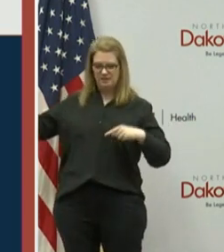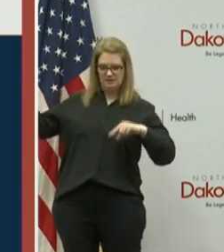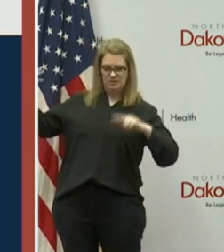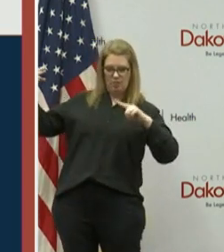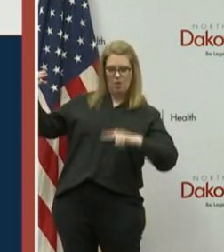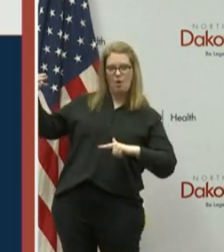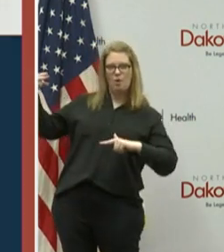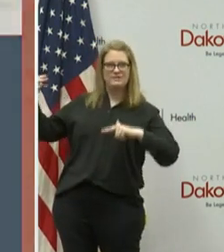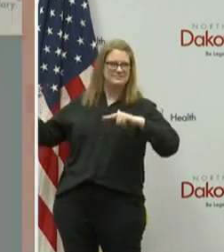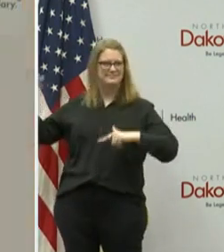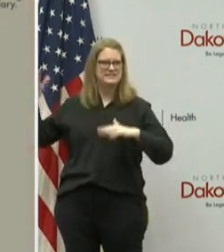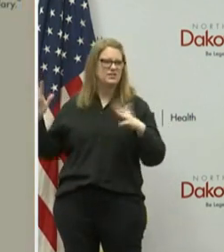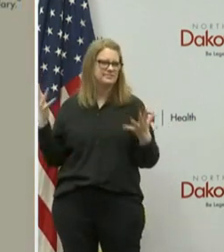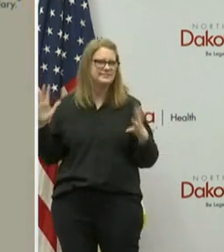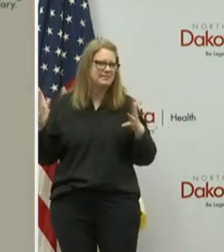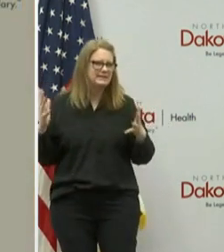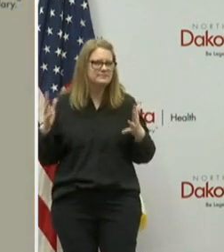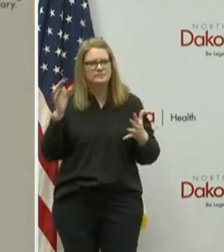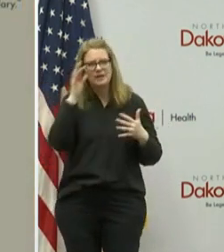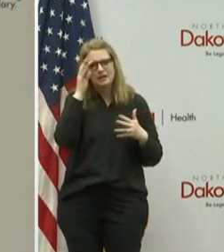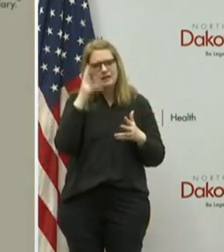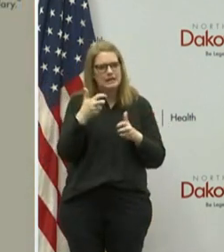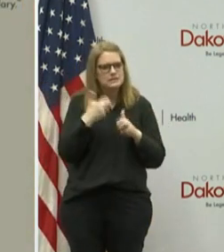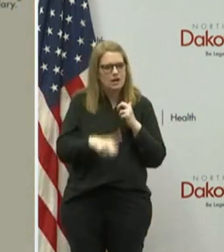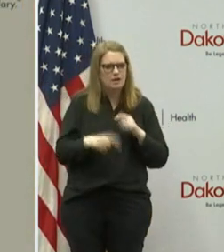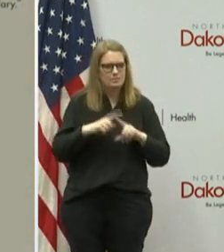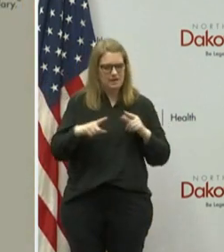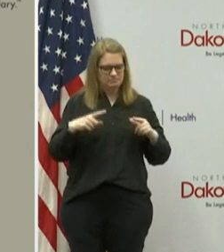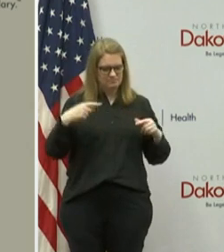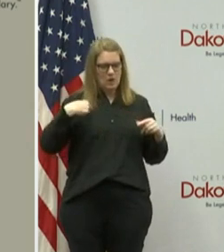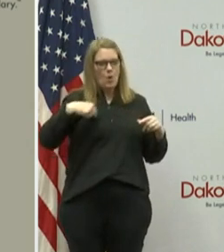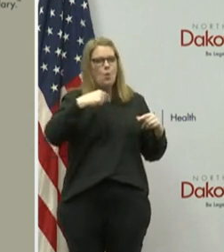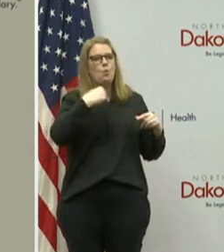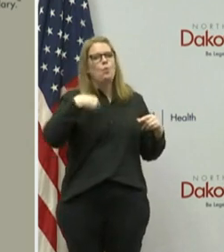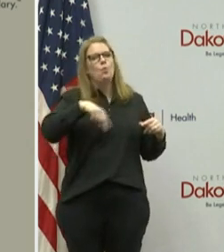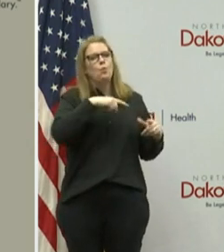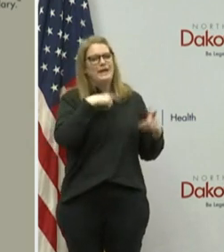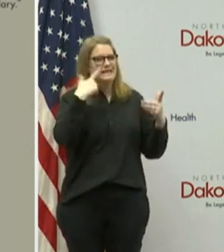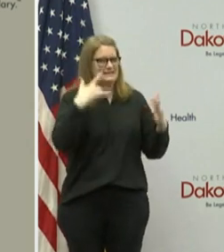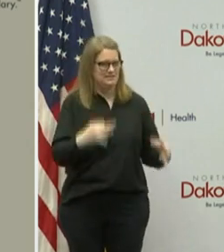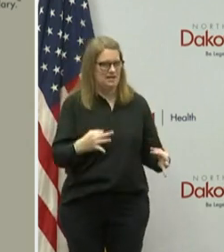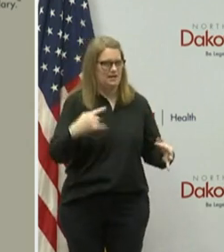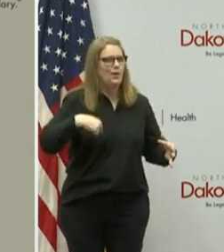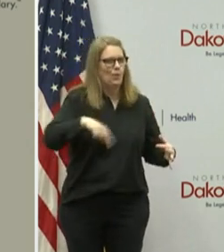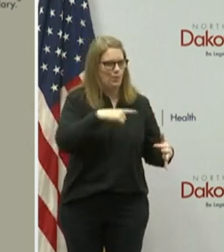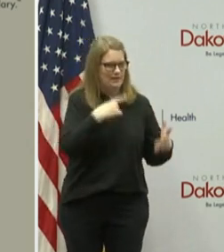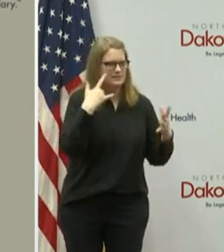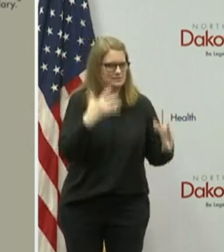I THINK GEORGIA, FOR EXAMPLE, IS TESTING AT OVER 19% POSITIVE AND WE'RE AT 6.2 BUT FROM A MATH STANDPOINT, THEY'RE DECLINING AND WE'RE FLAT, SO IT'S GOOD